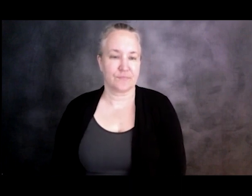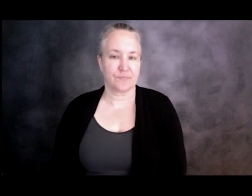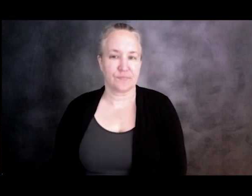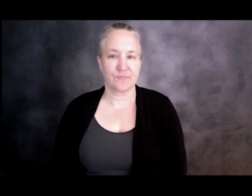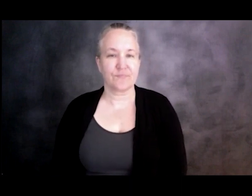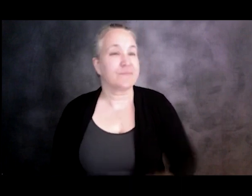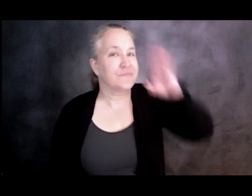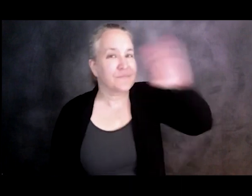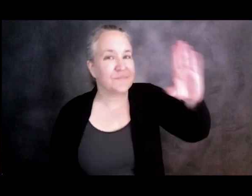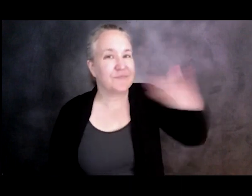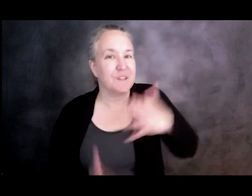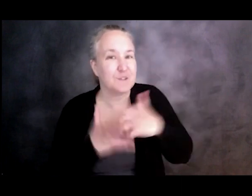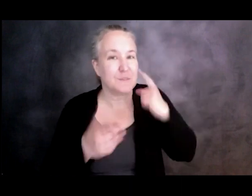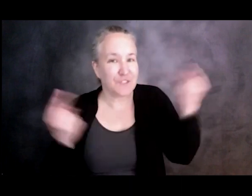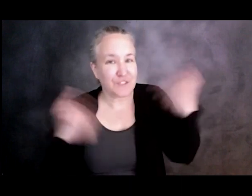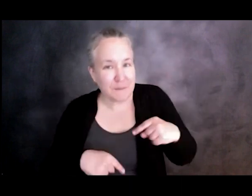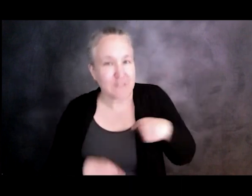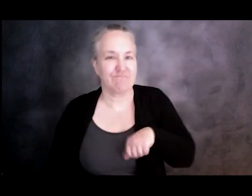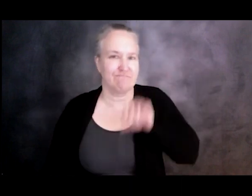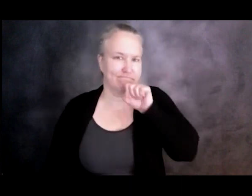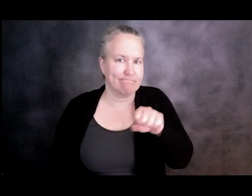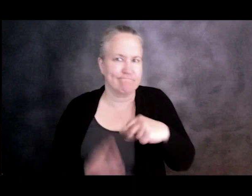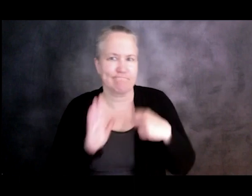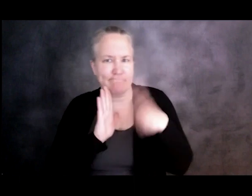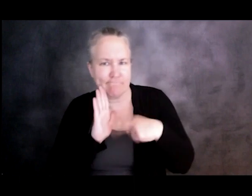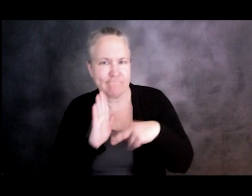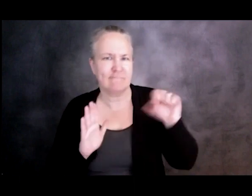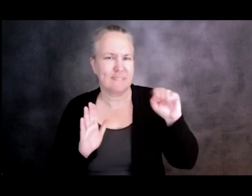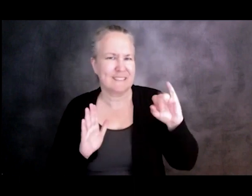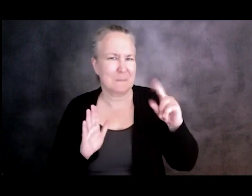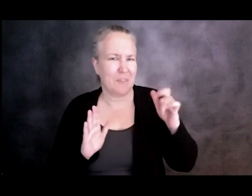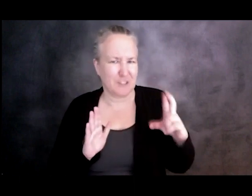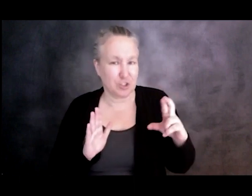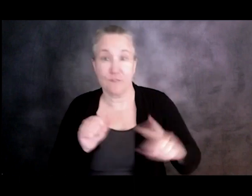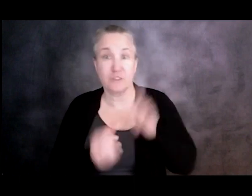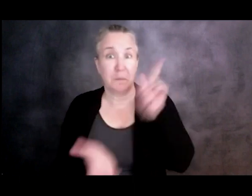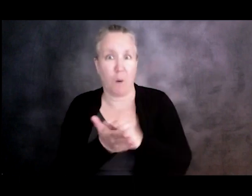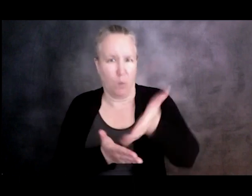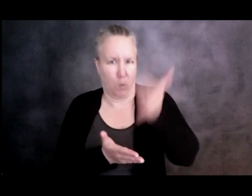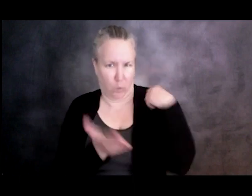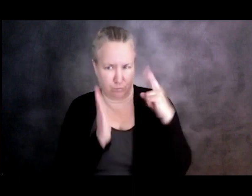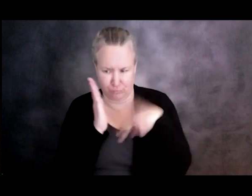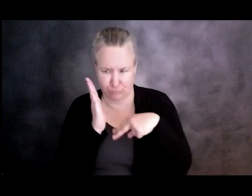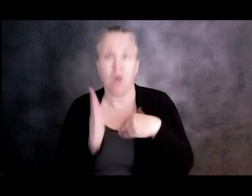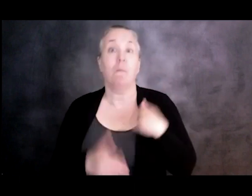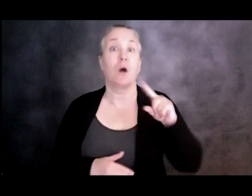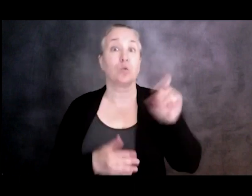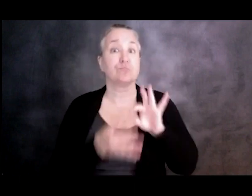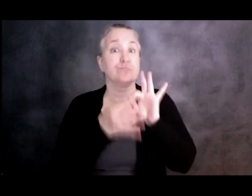Thank you so much for being here. I really loved reading The Sympathizer, I think when it first came out. But my question was about an event that's actually happening